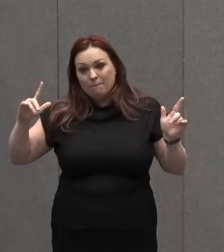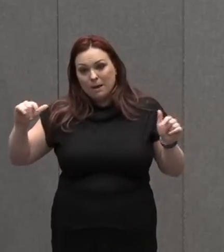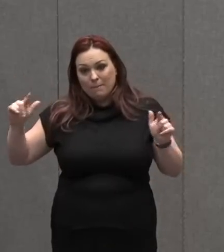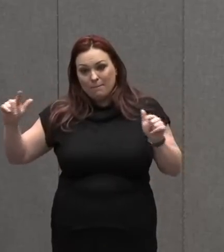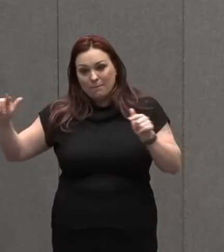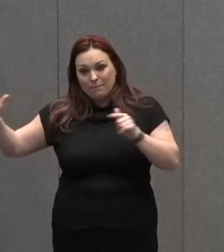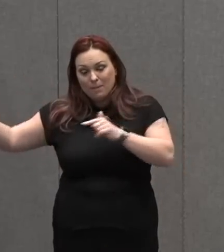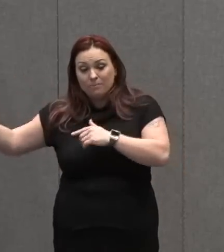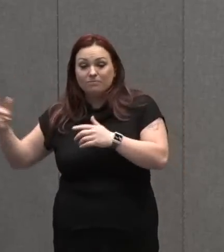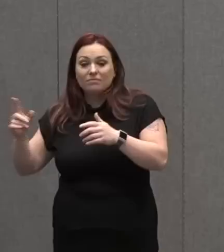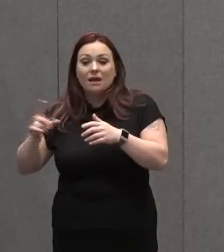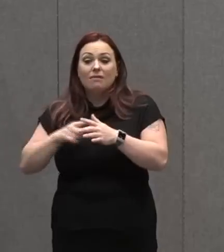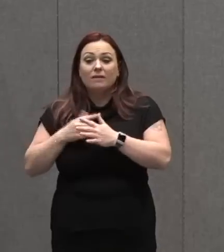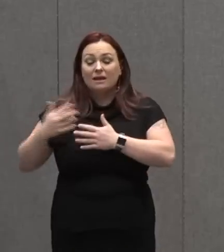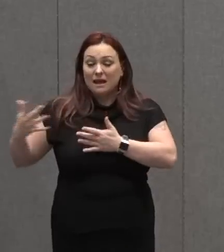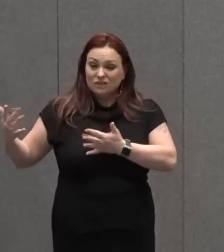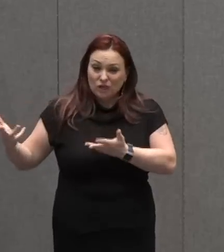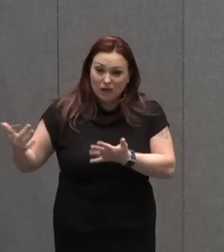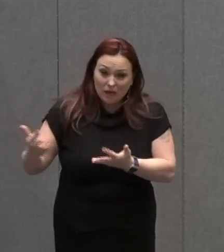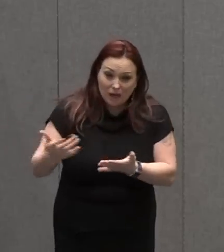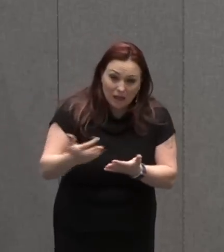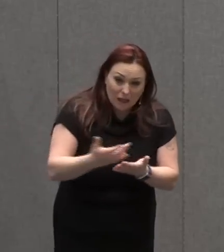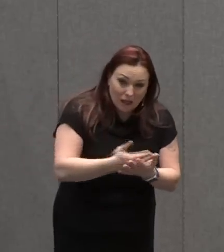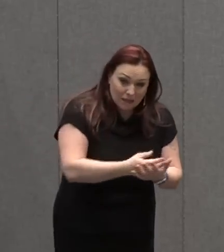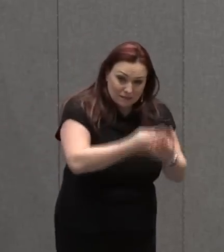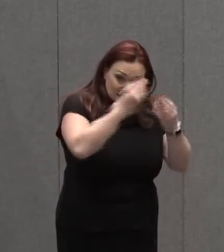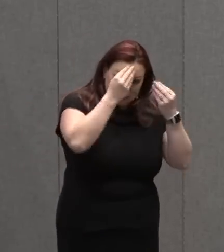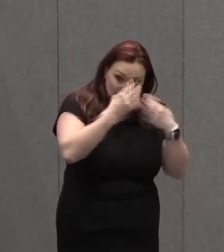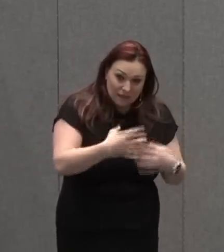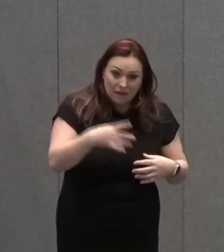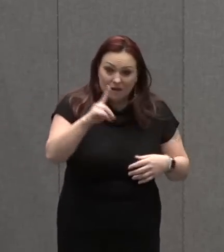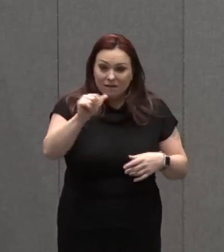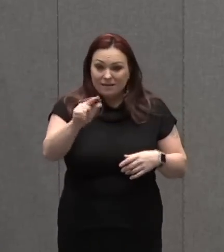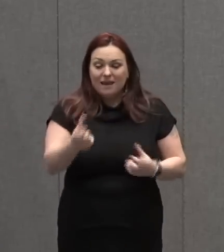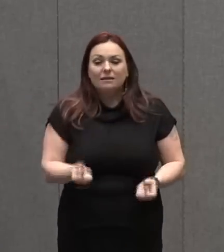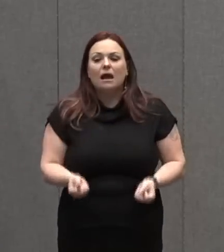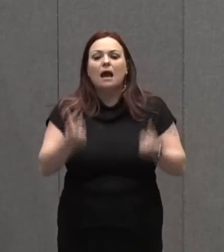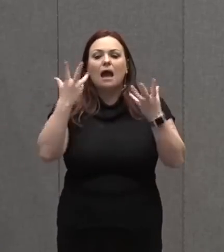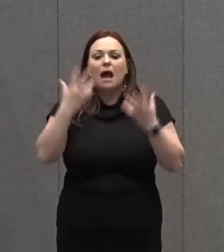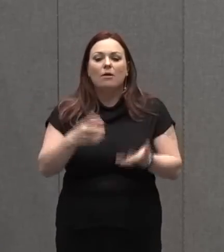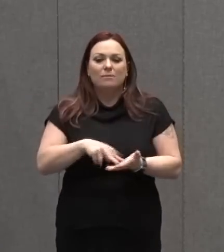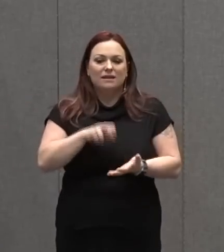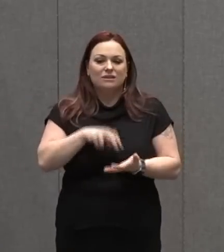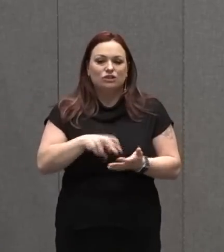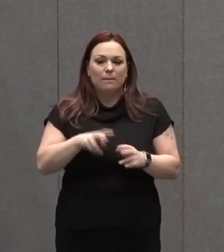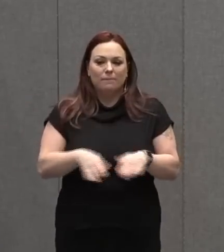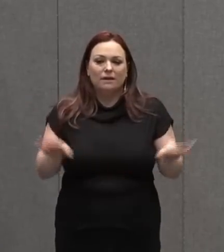and then as you're collecting data, collecting that information, how many jumping jacks did you do each day,